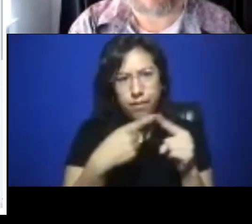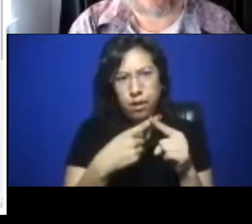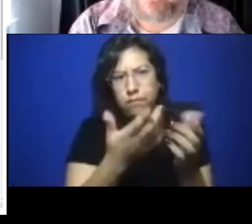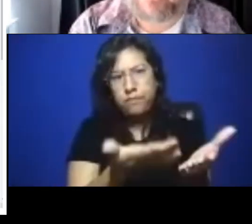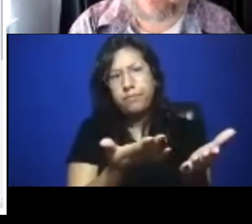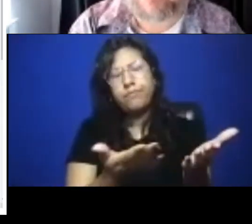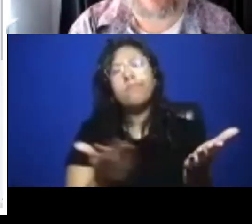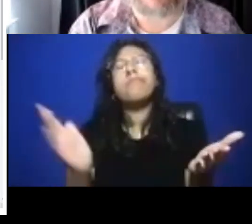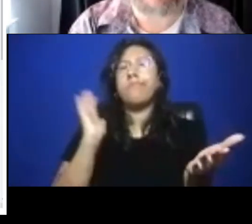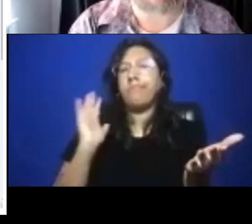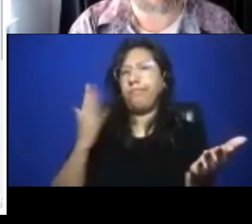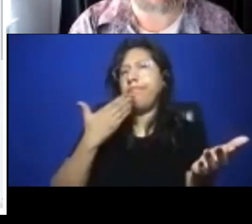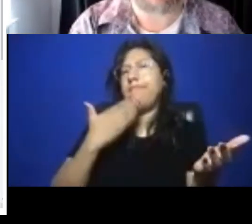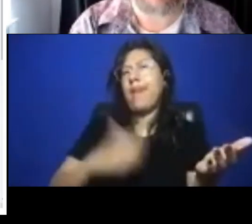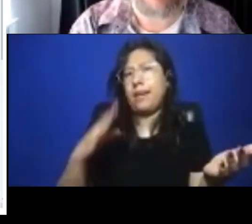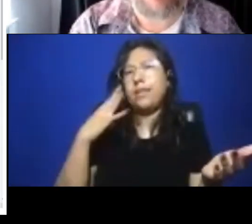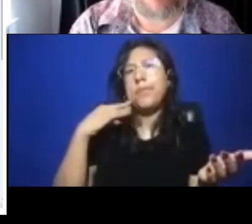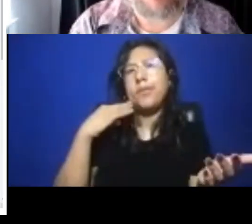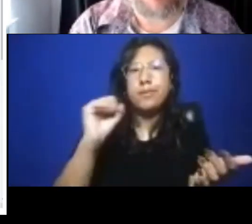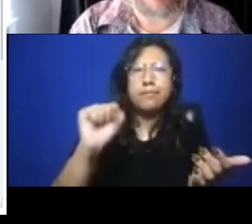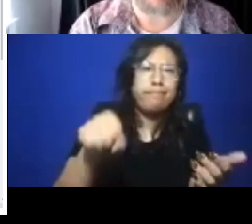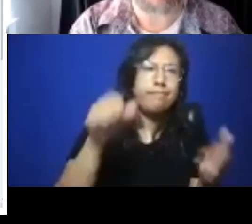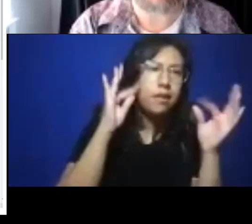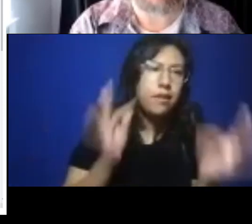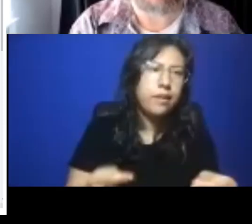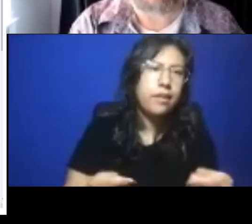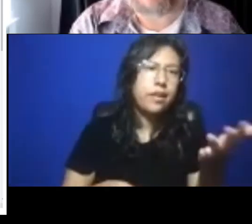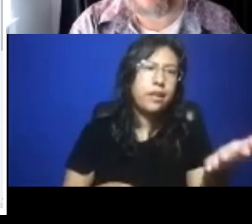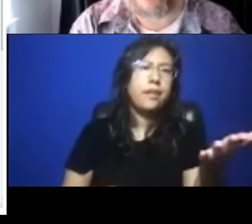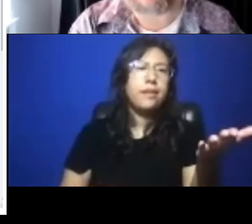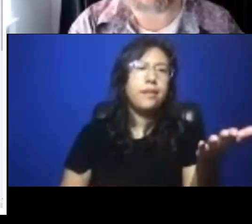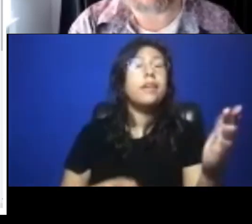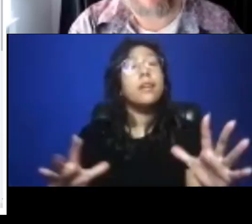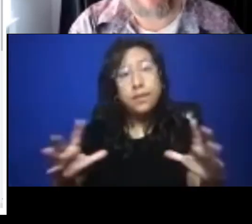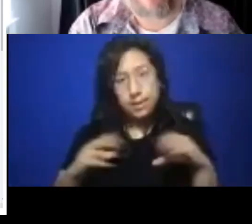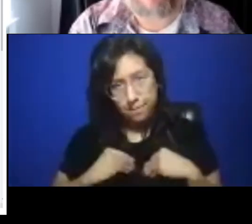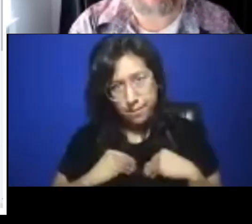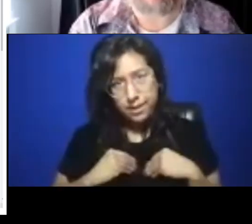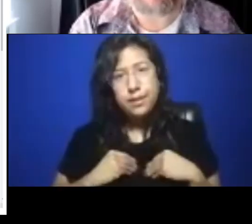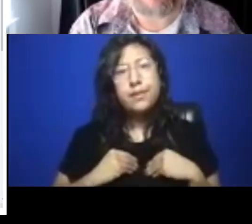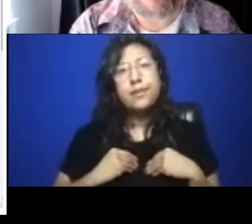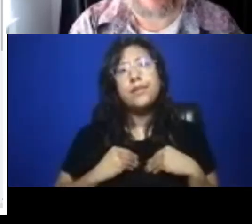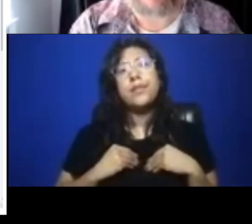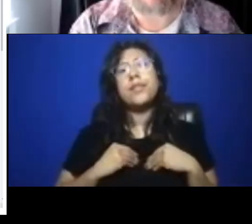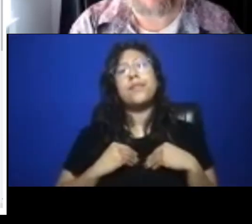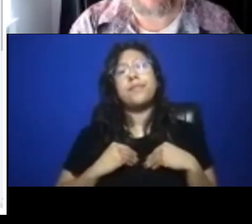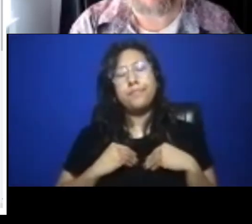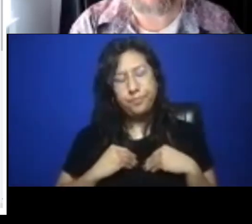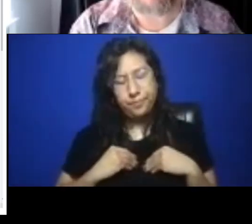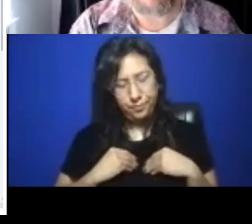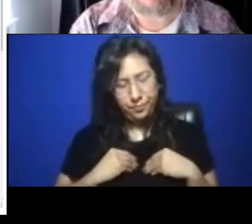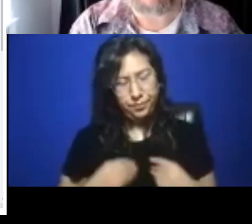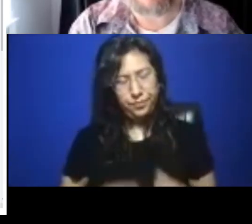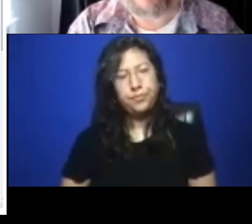Bad experiences, yes, yes. Acceptance. Yeah.